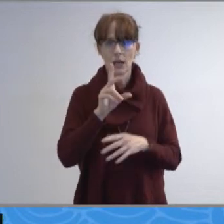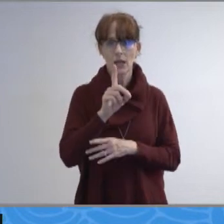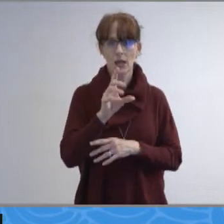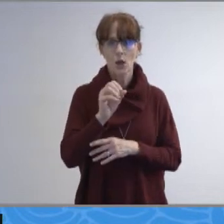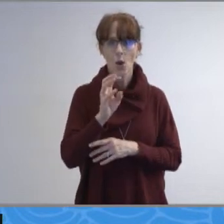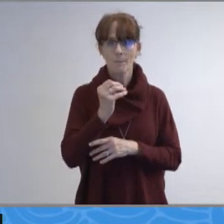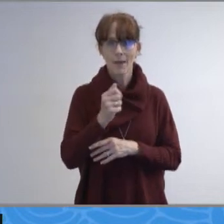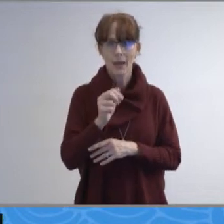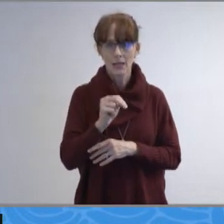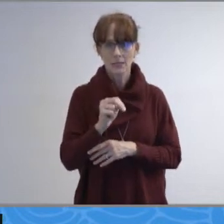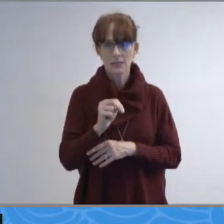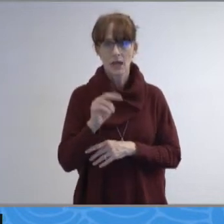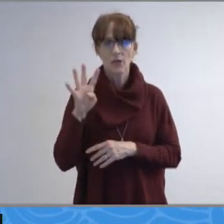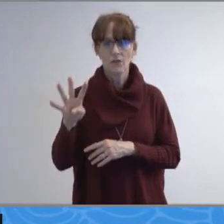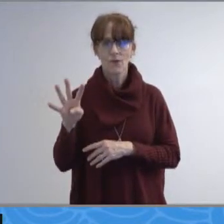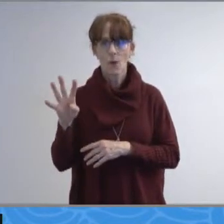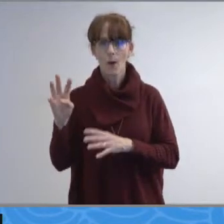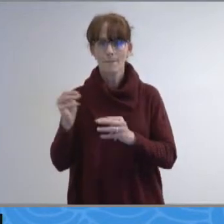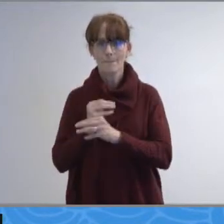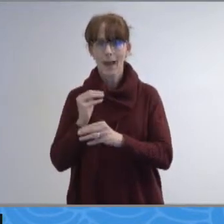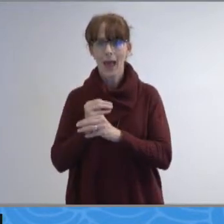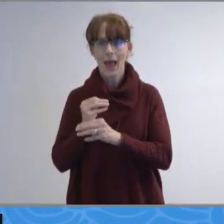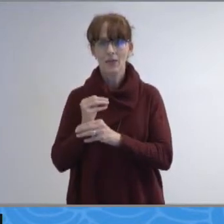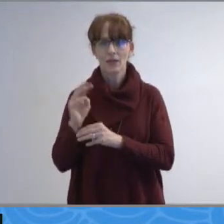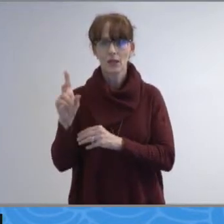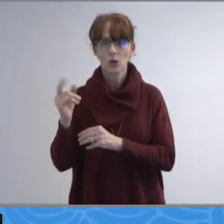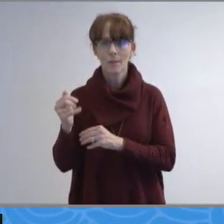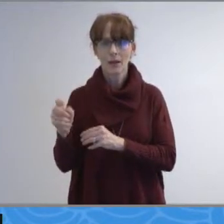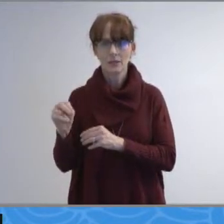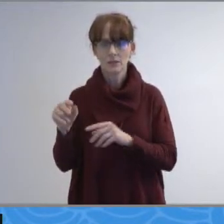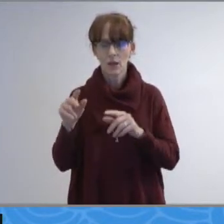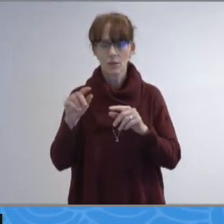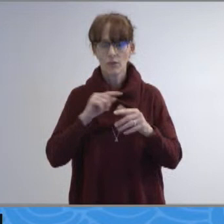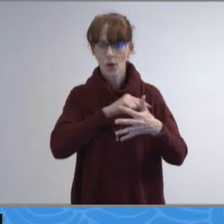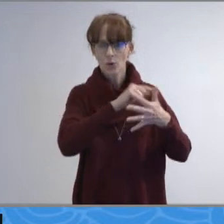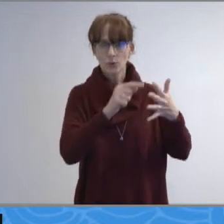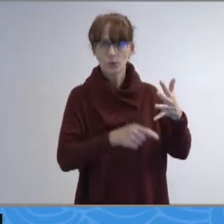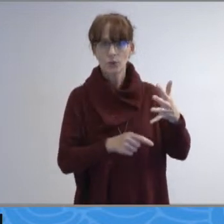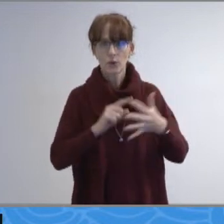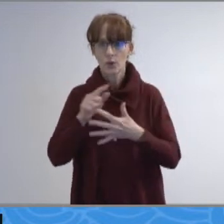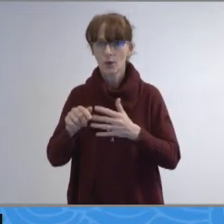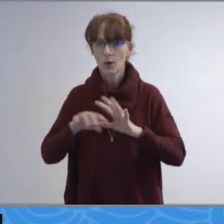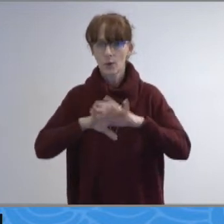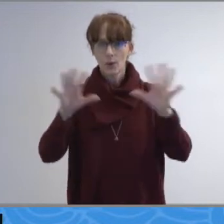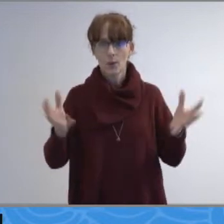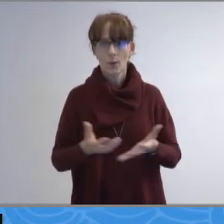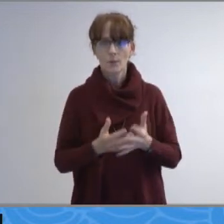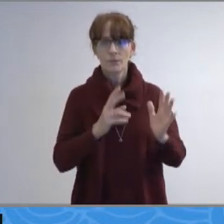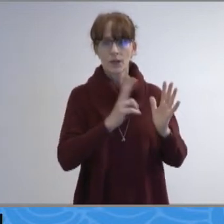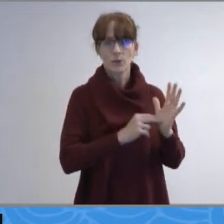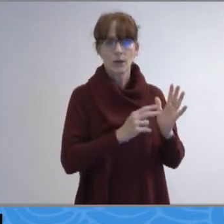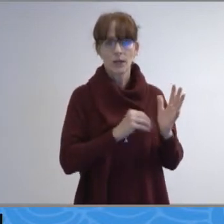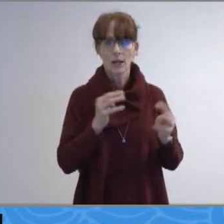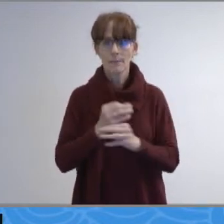as well as the four mathematics domains, but those domains encompass the reading and mathematics standards